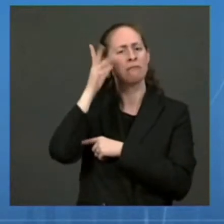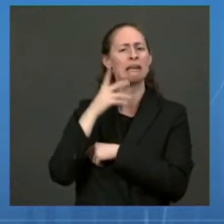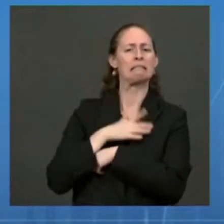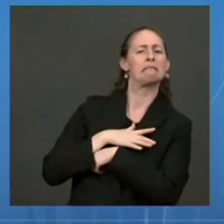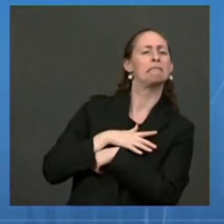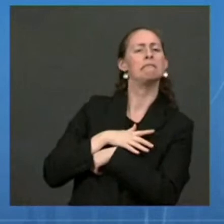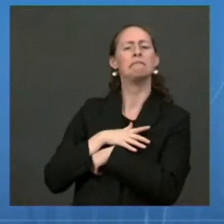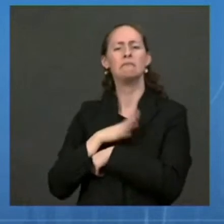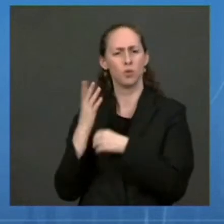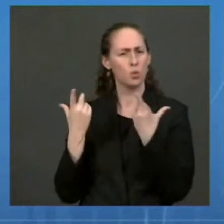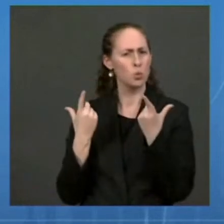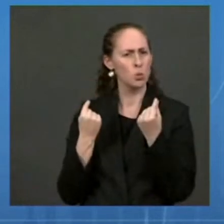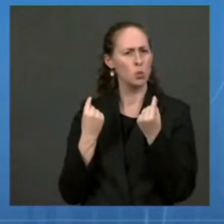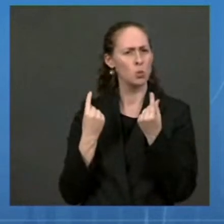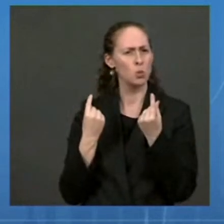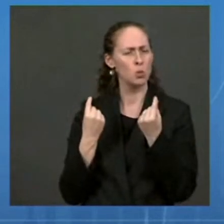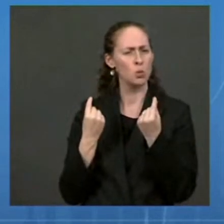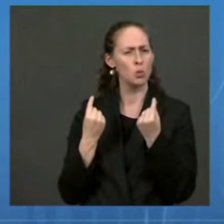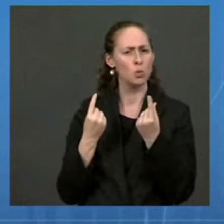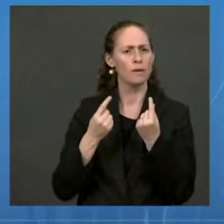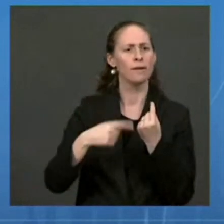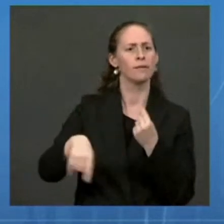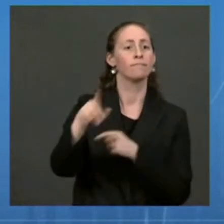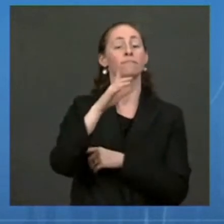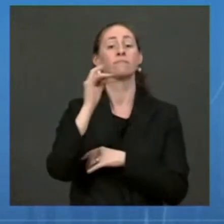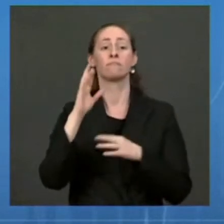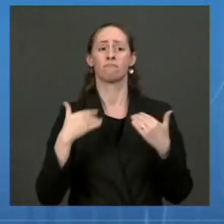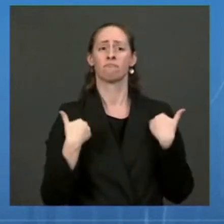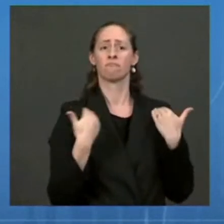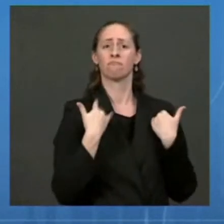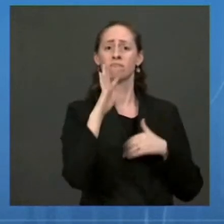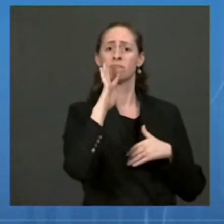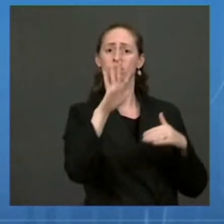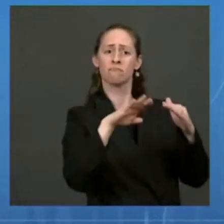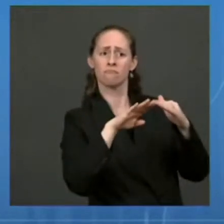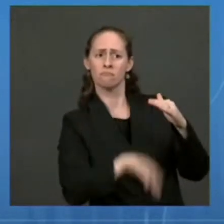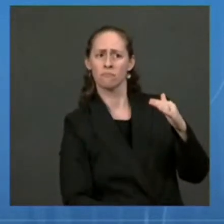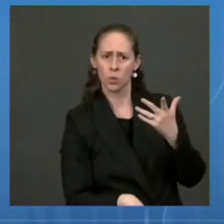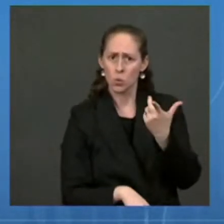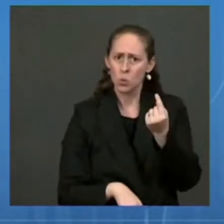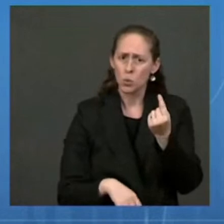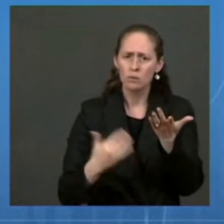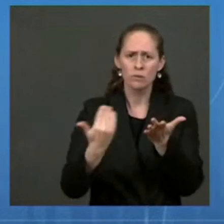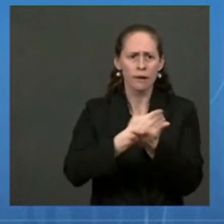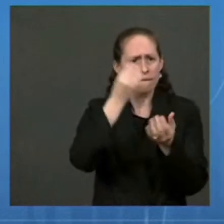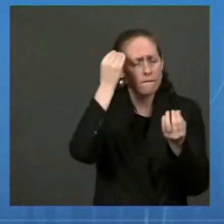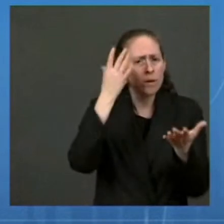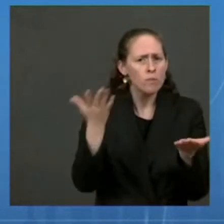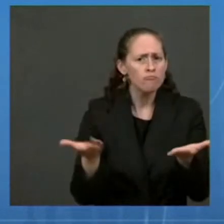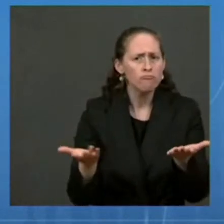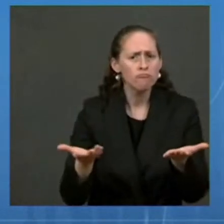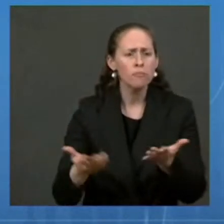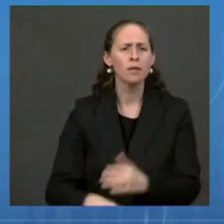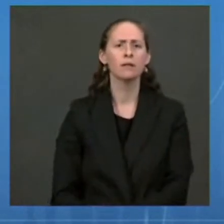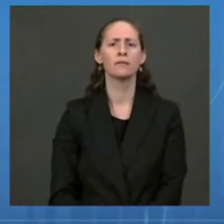AWAY. CAN YOU TELL US HOW YOU PLAN TO UPDATE VACCINE -- AND DO YOU HAVE ANY INFORMATION FOR